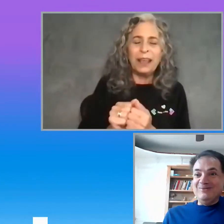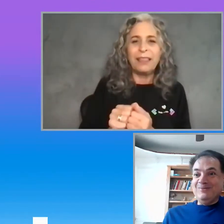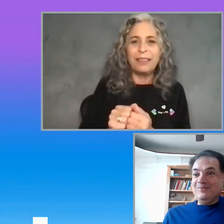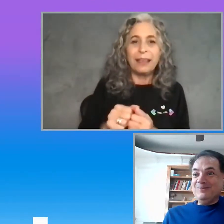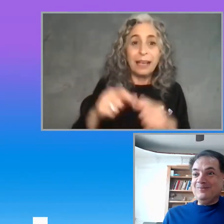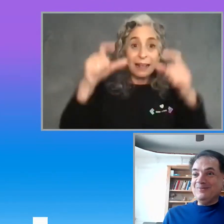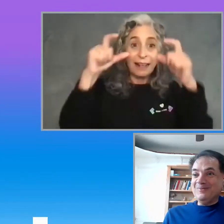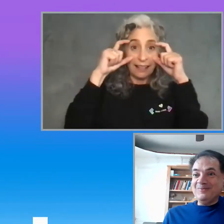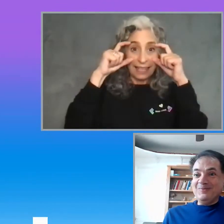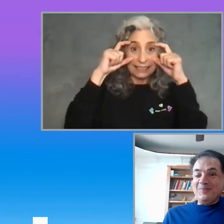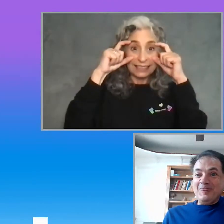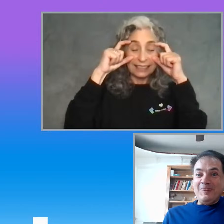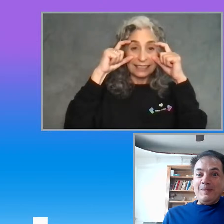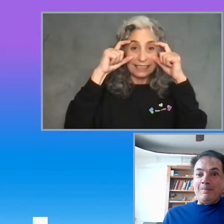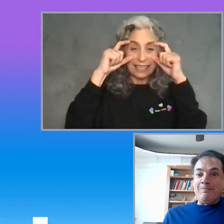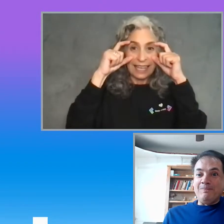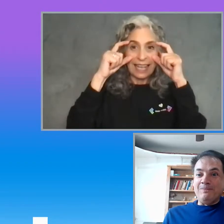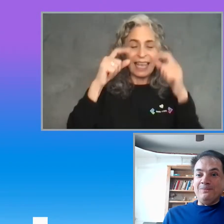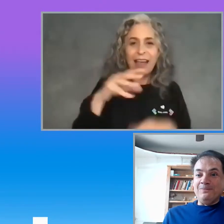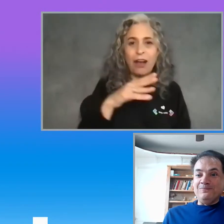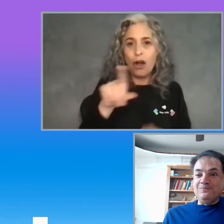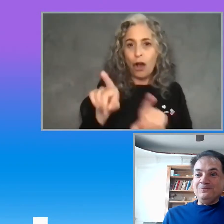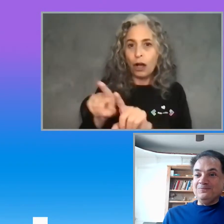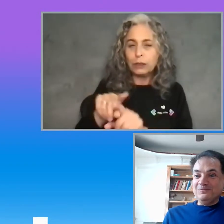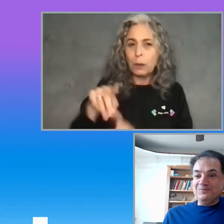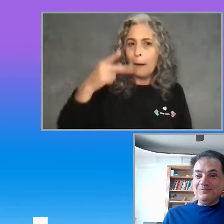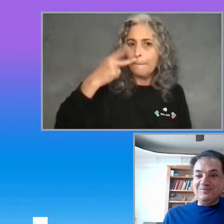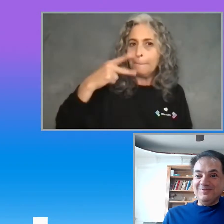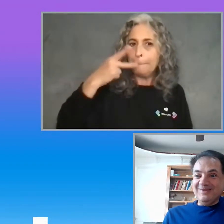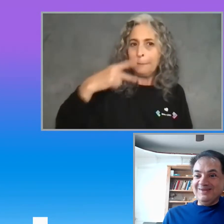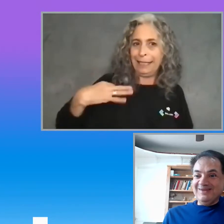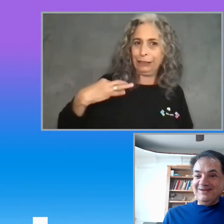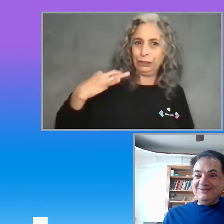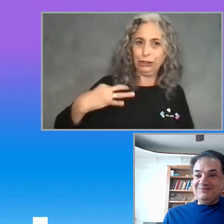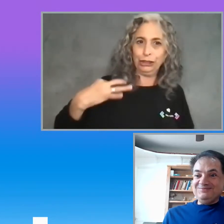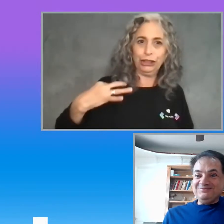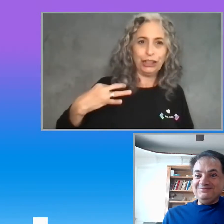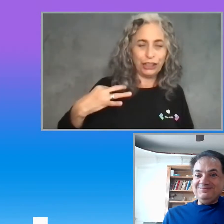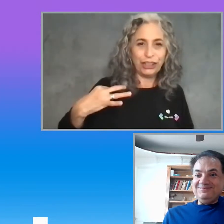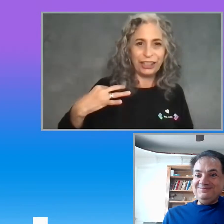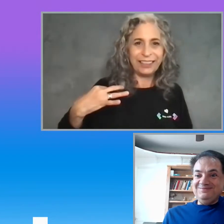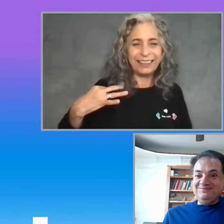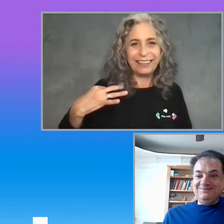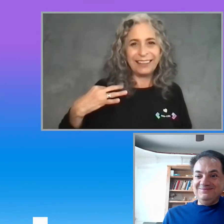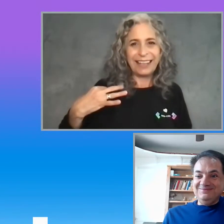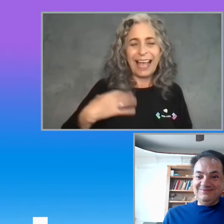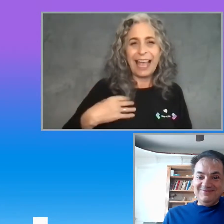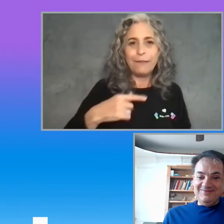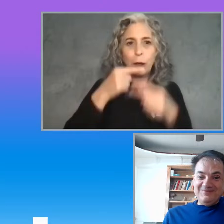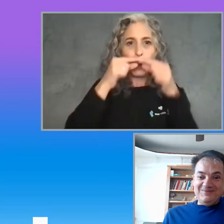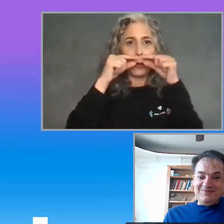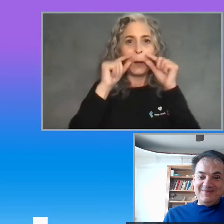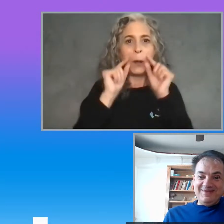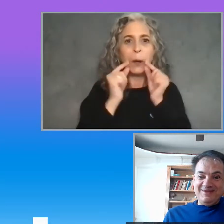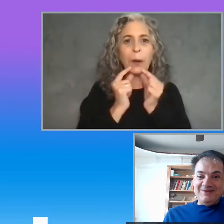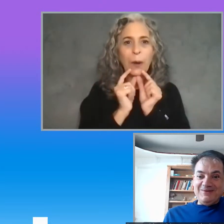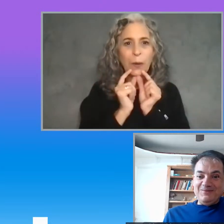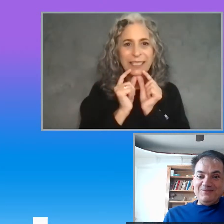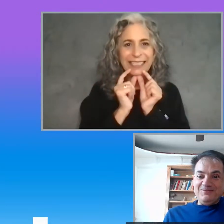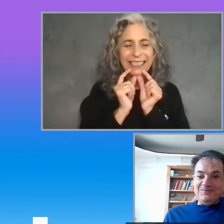with glasses and a pinkish shirt